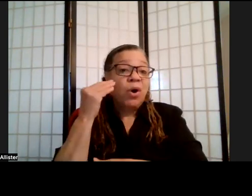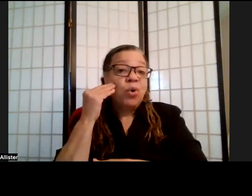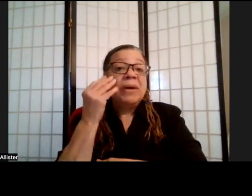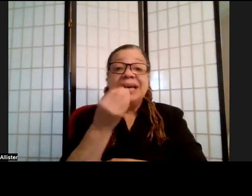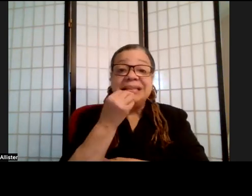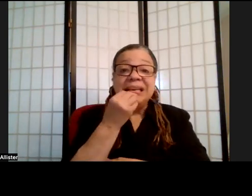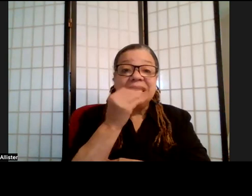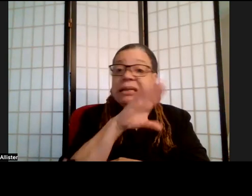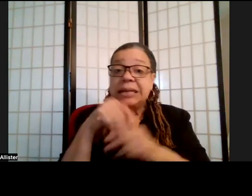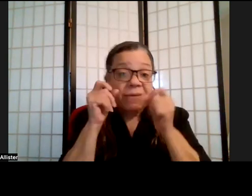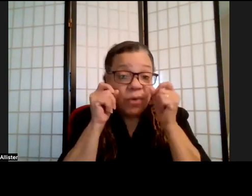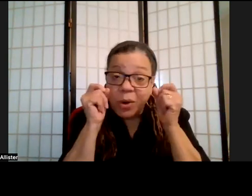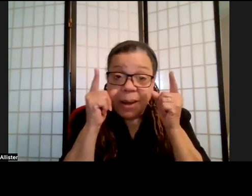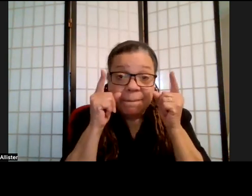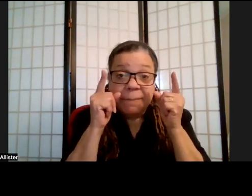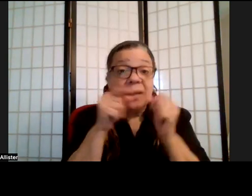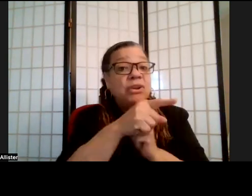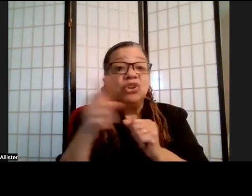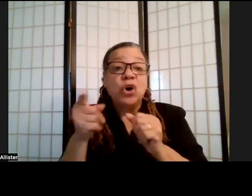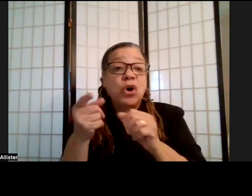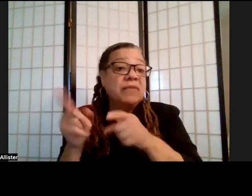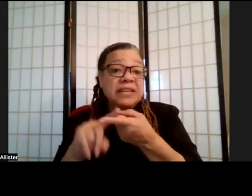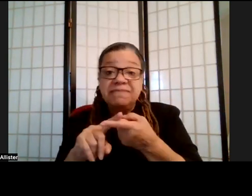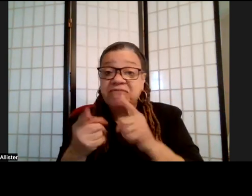Nor did any of his friends. More than a dozen people died all of--